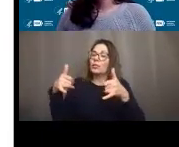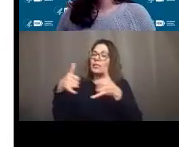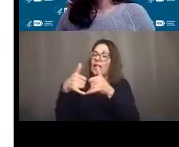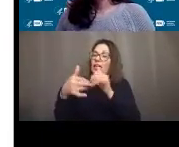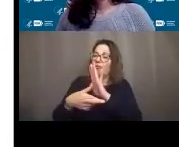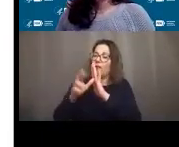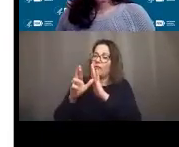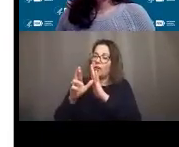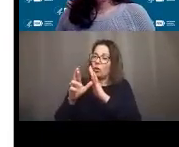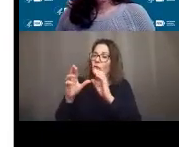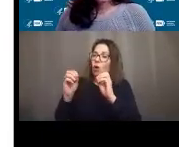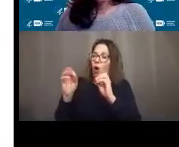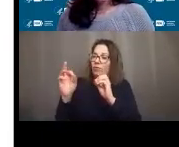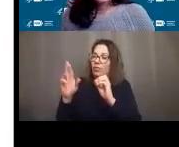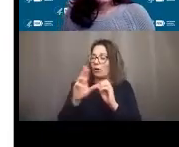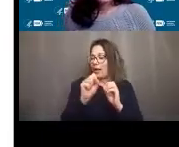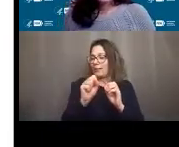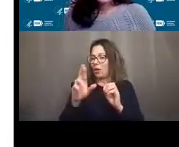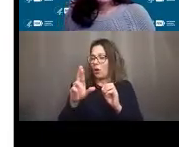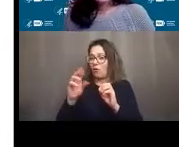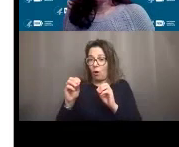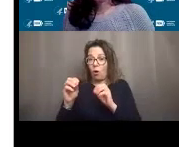What it requires is a 2-year research commitment.